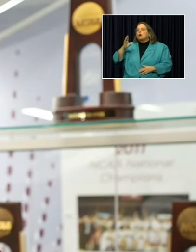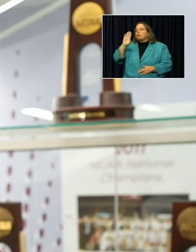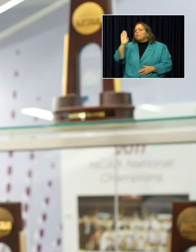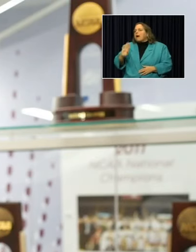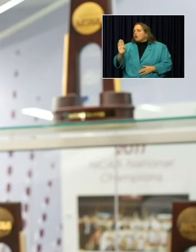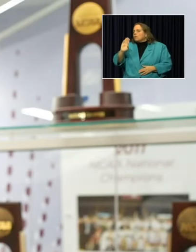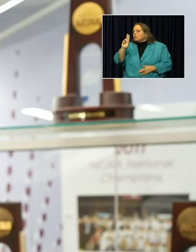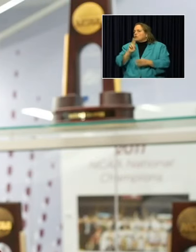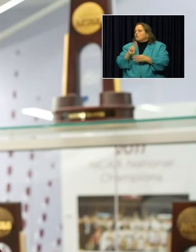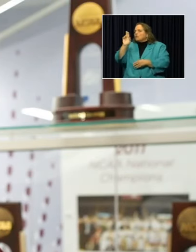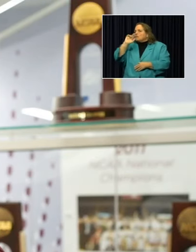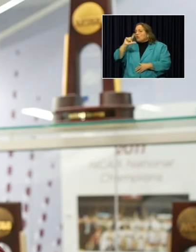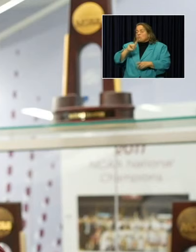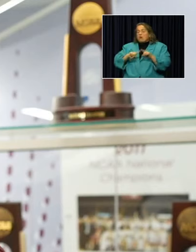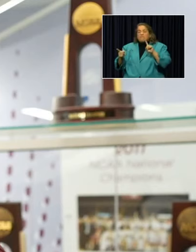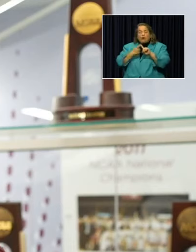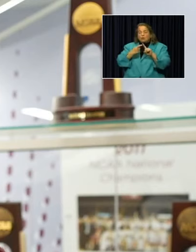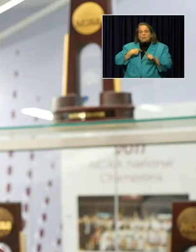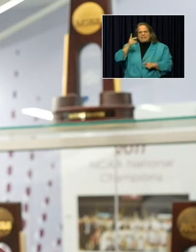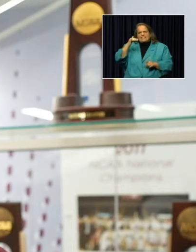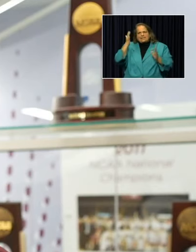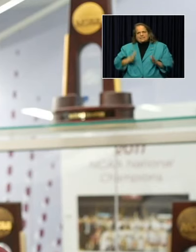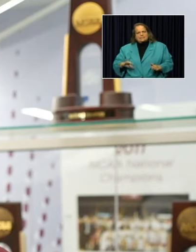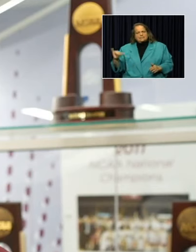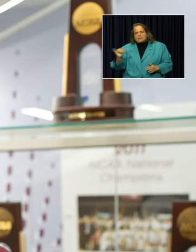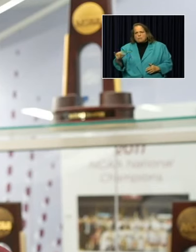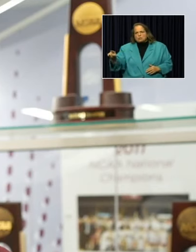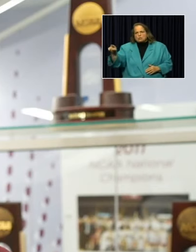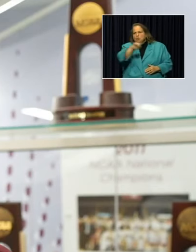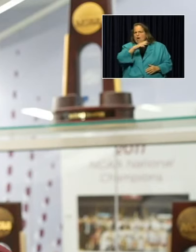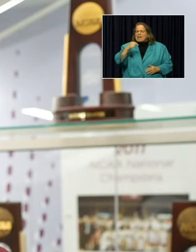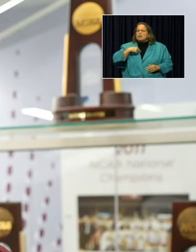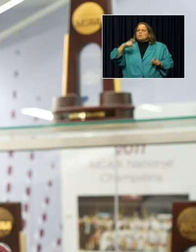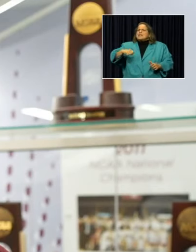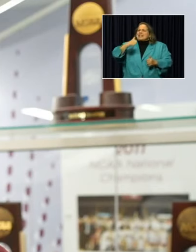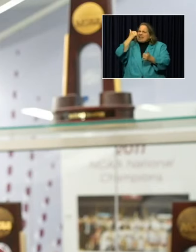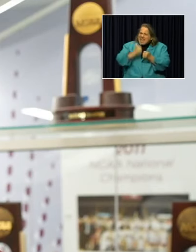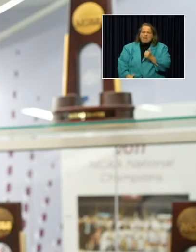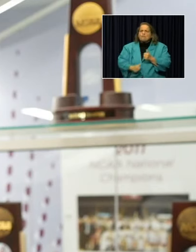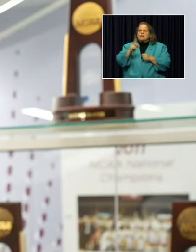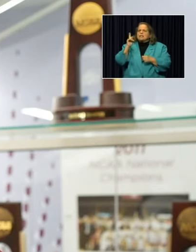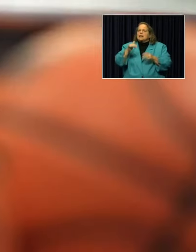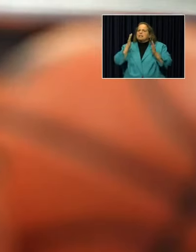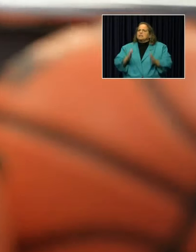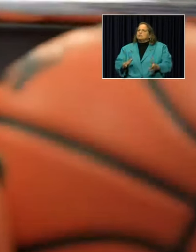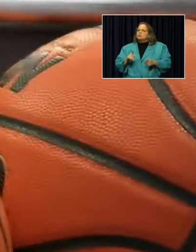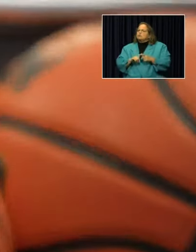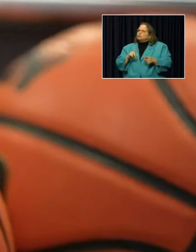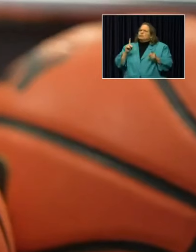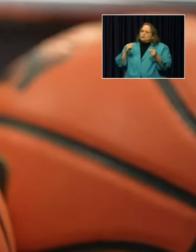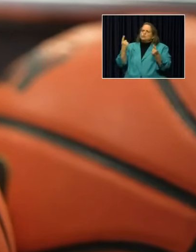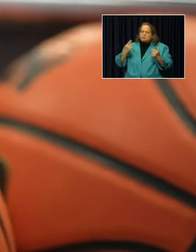I LOST MY FATHER. I WAS NINE YEARS OLD.